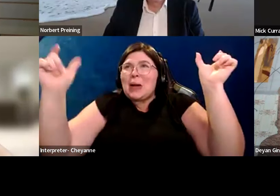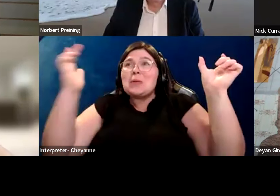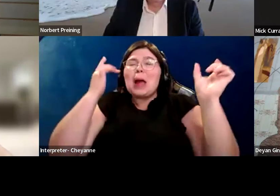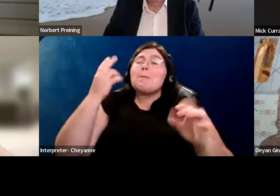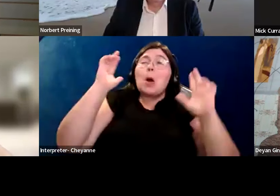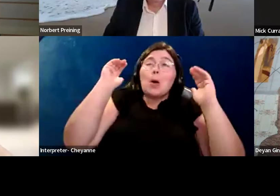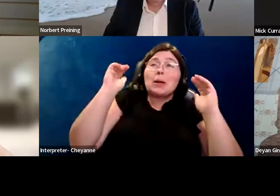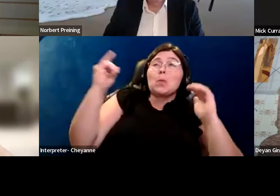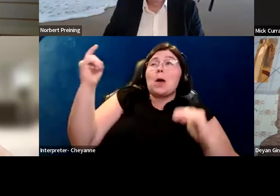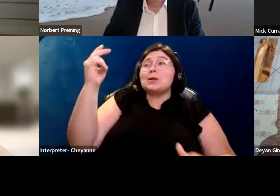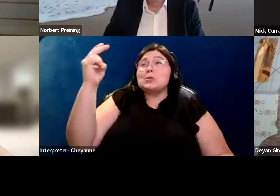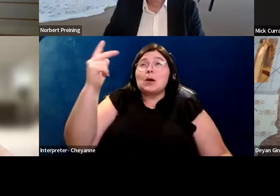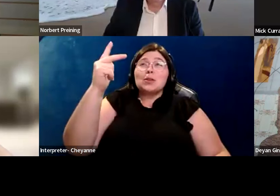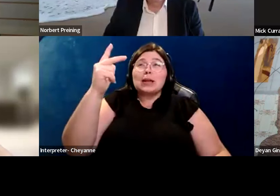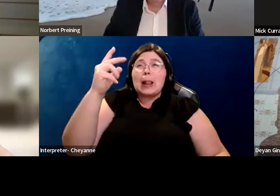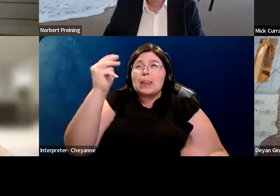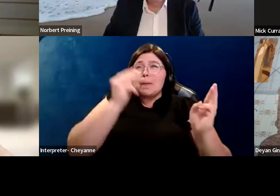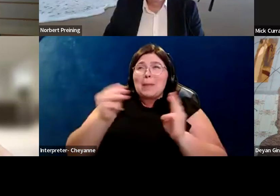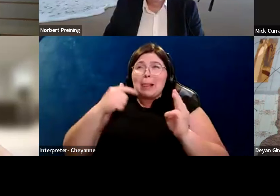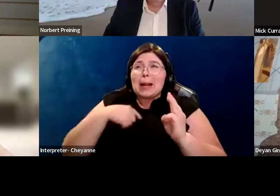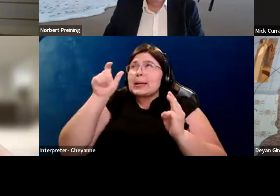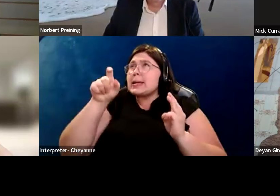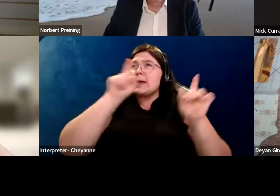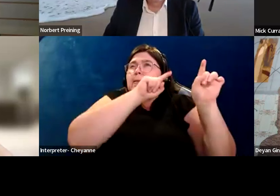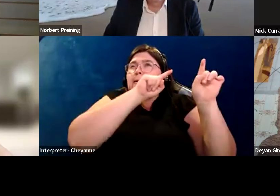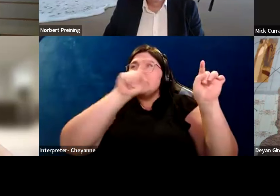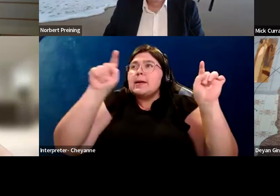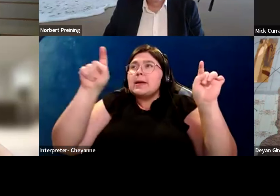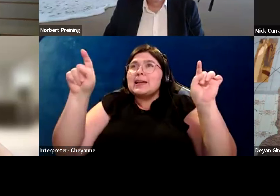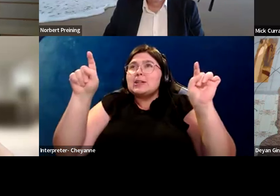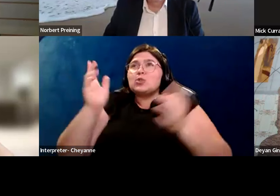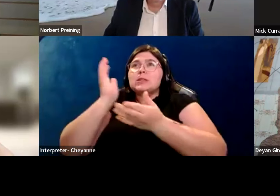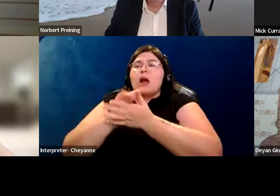will hold the methods I need to stop wasting manual labor